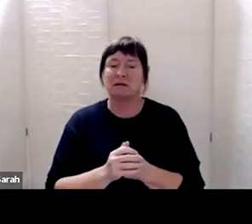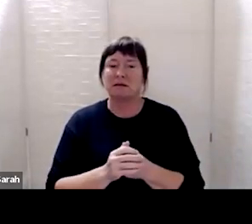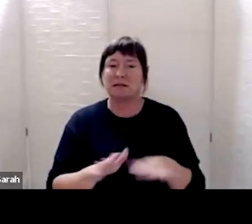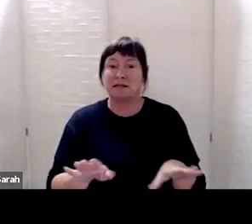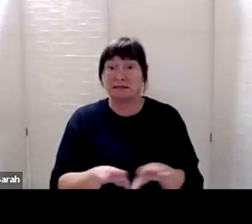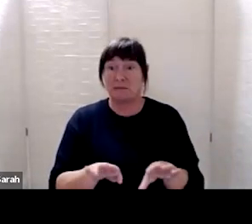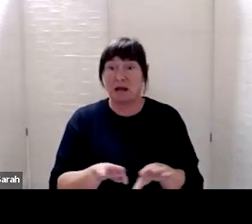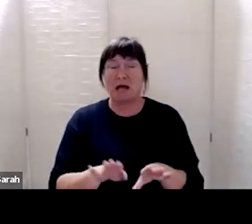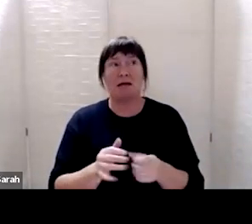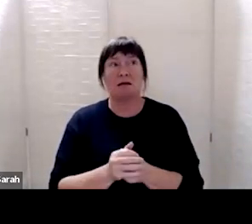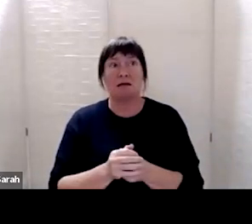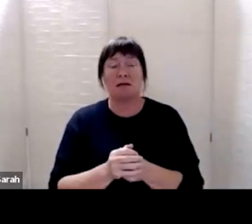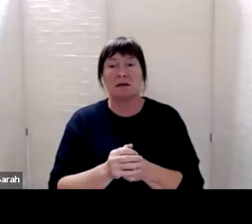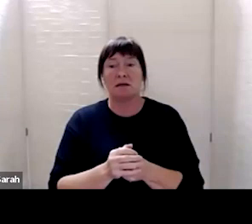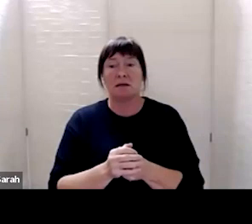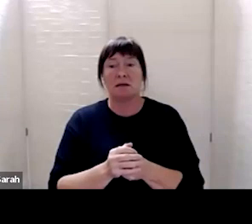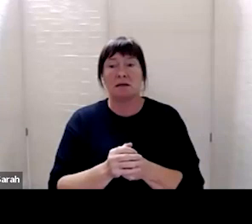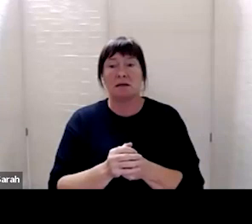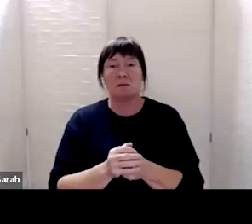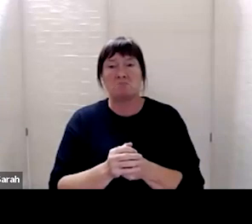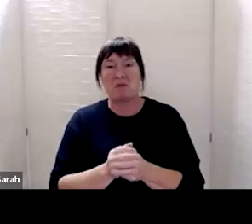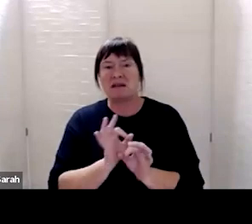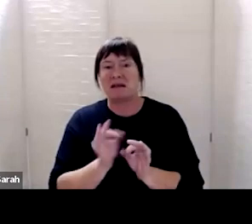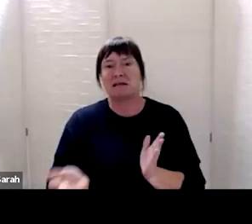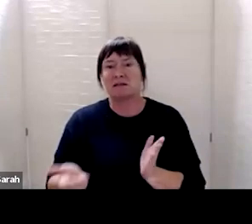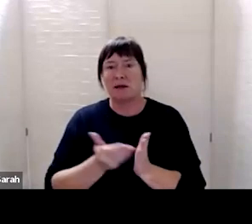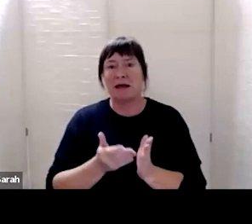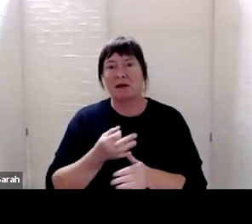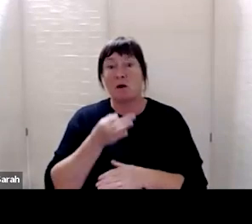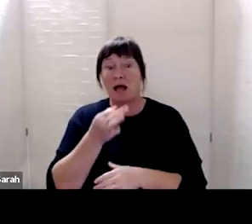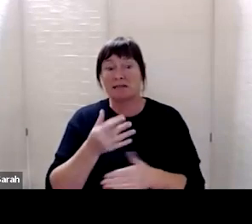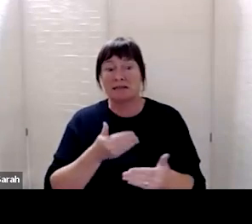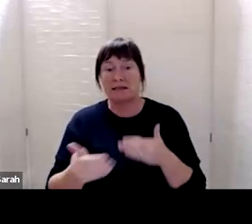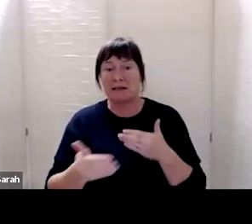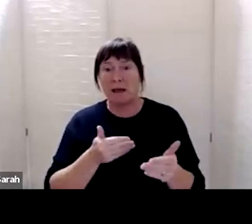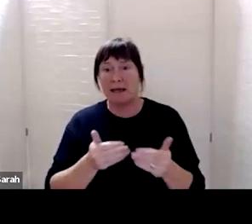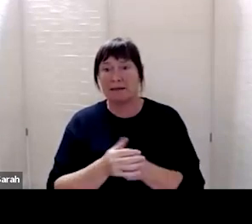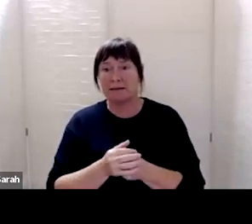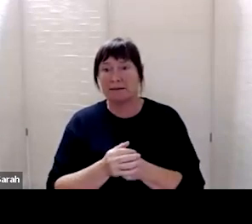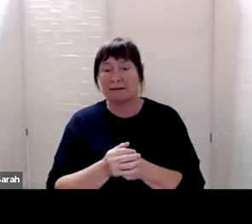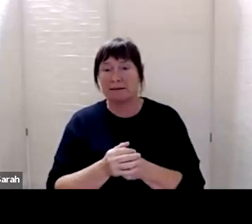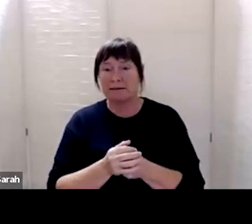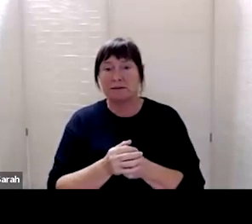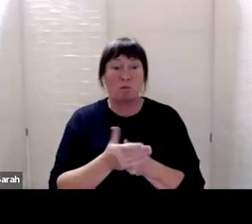So you may not have anything to add, but I’ll ask it anyway in case you have something to add or somebody else does.